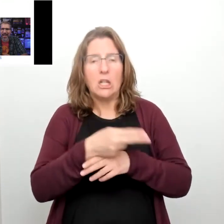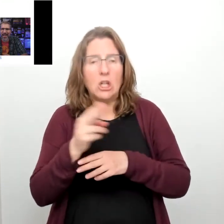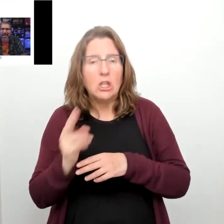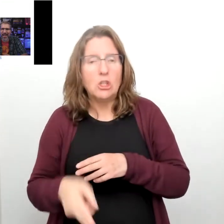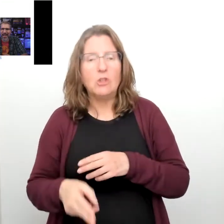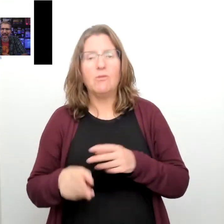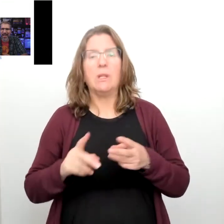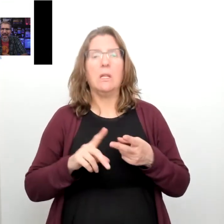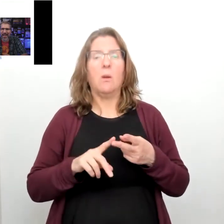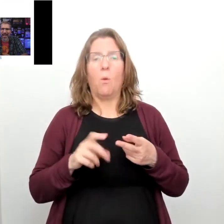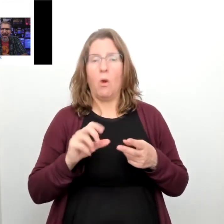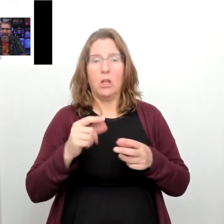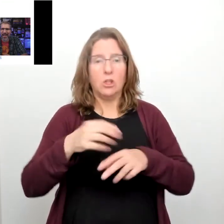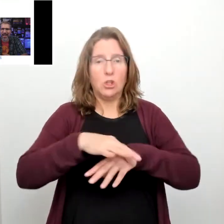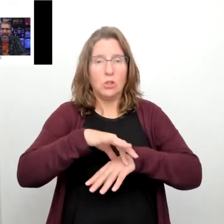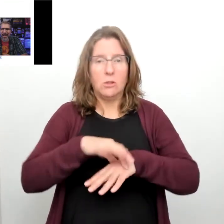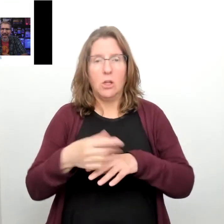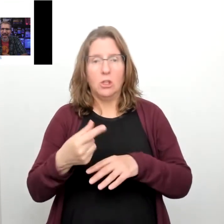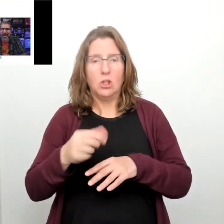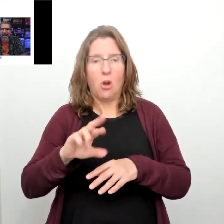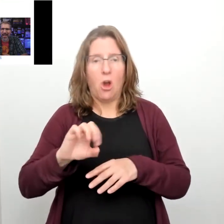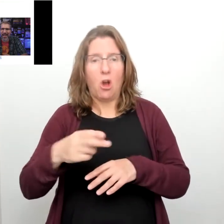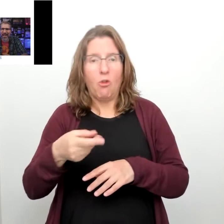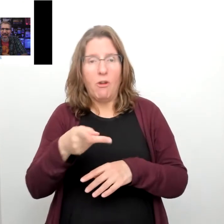Topics studied in history or geography.